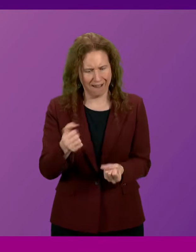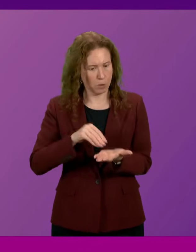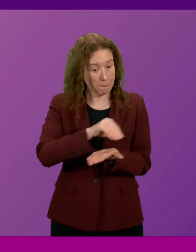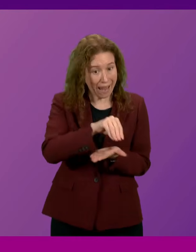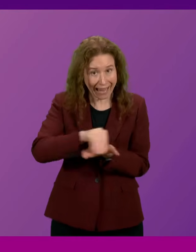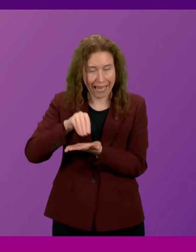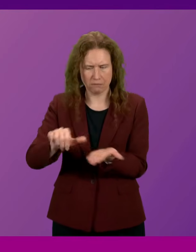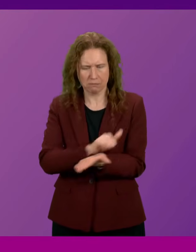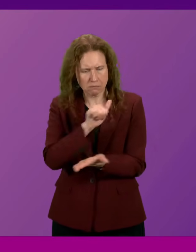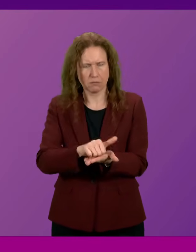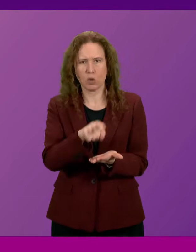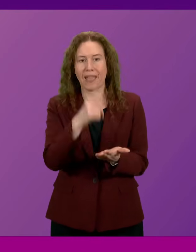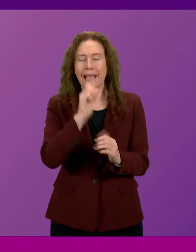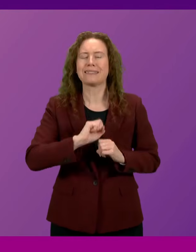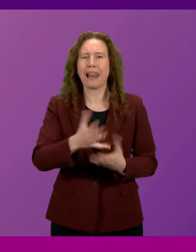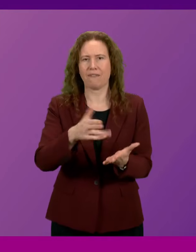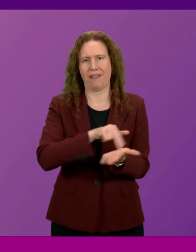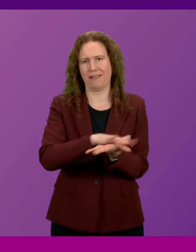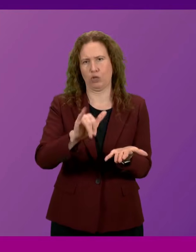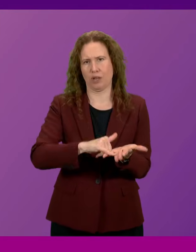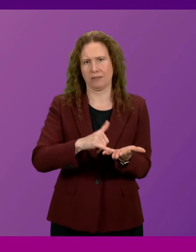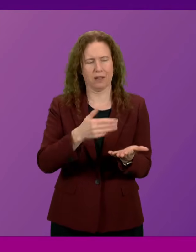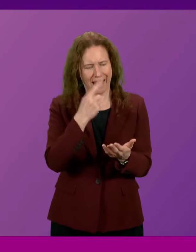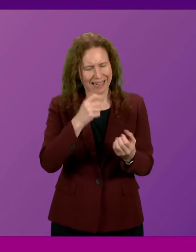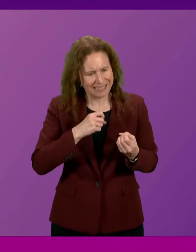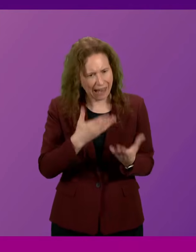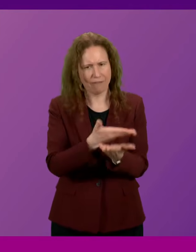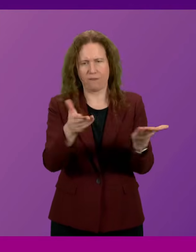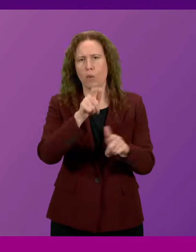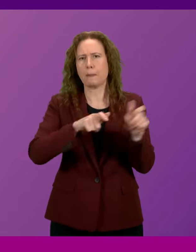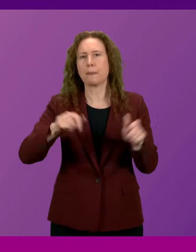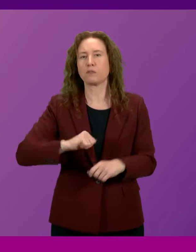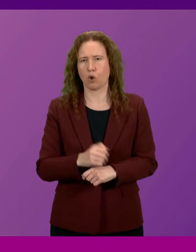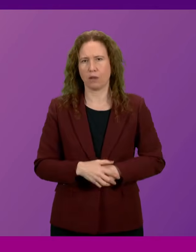staff, to deliver the health service’s performance and to deliver for the people of Scotland.